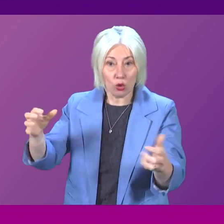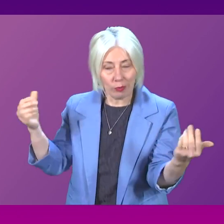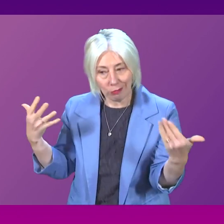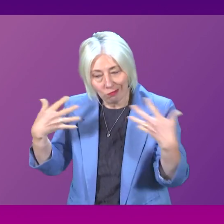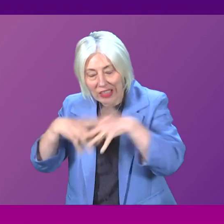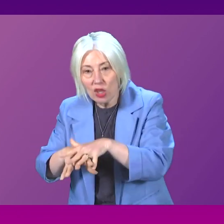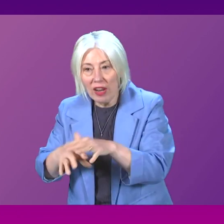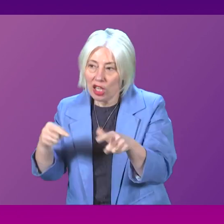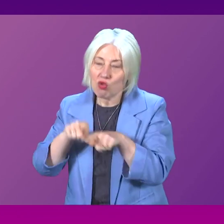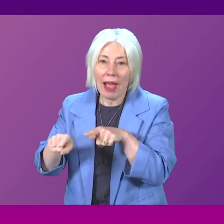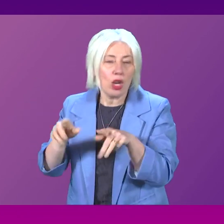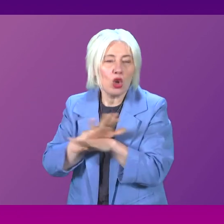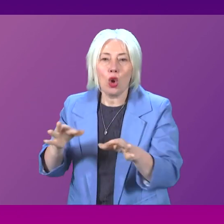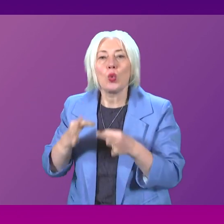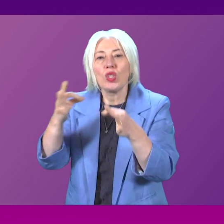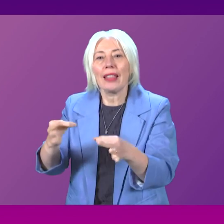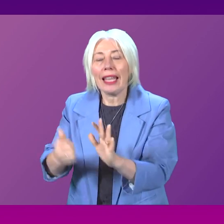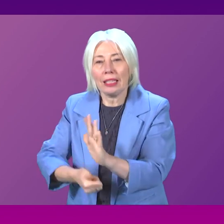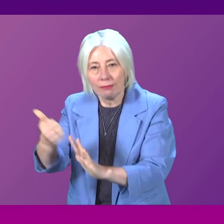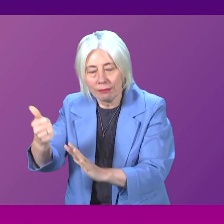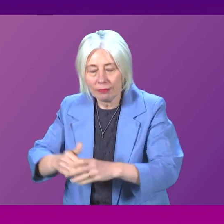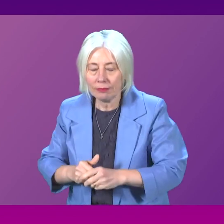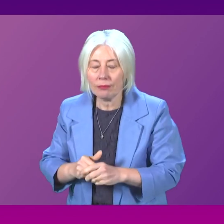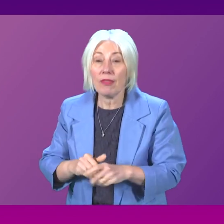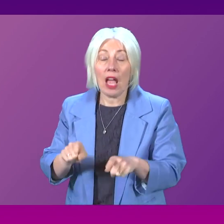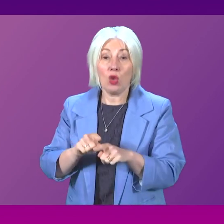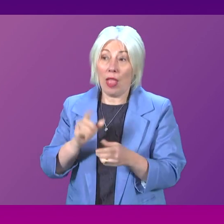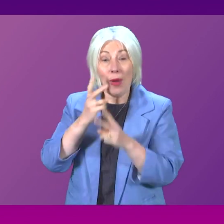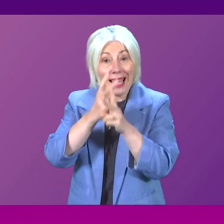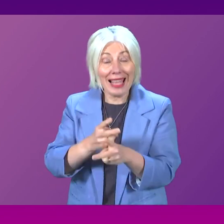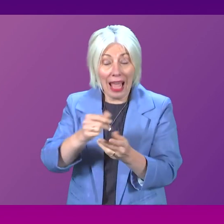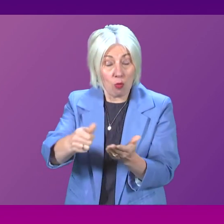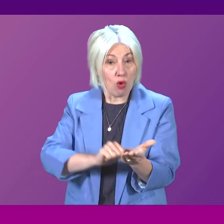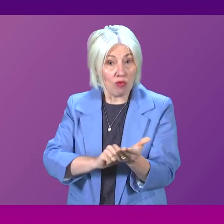Our £50 million unscheduled care programme is working to reduce A and E waits, including